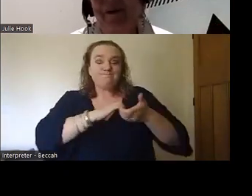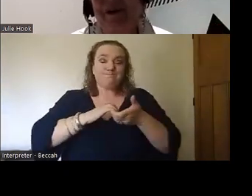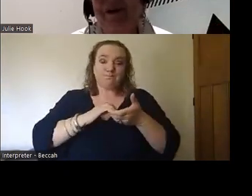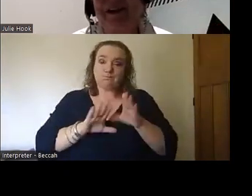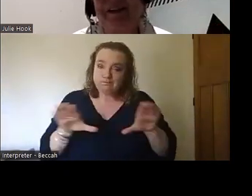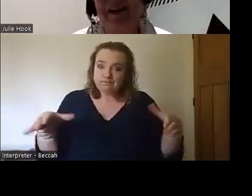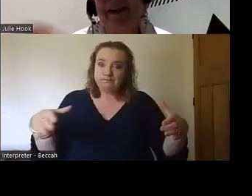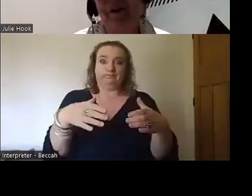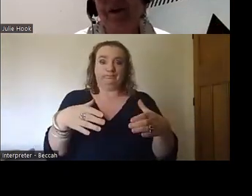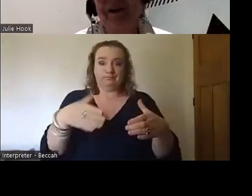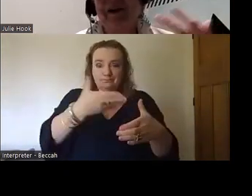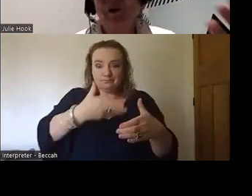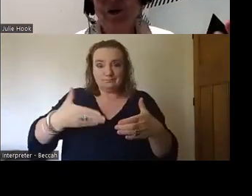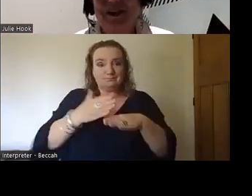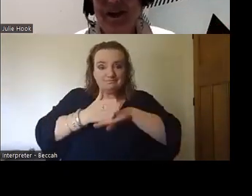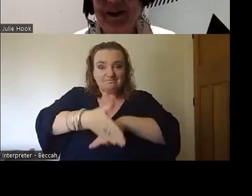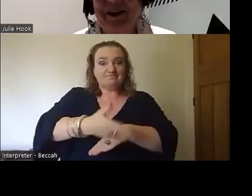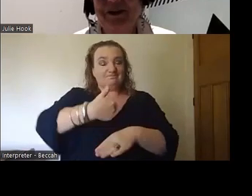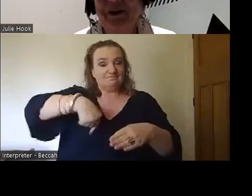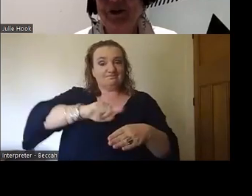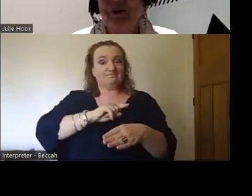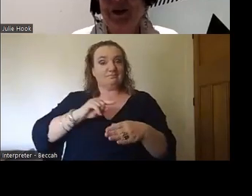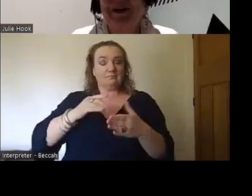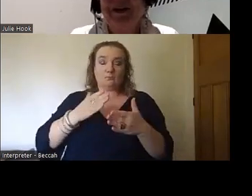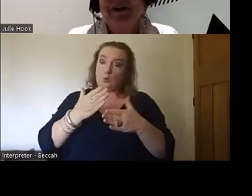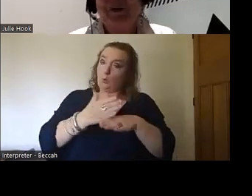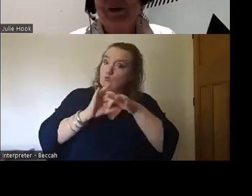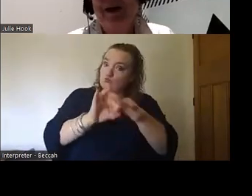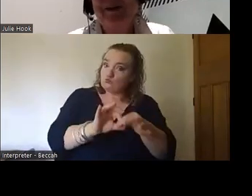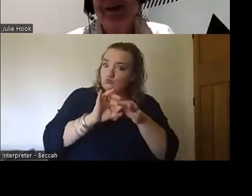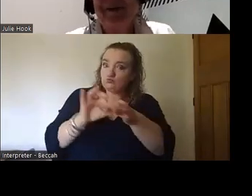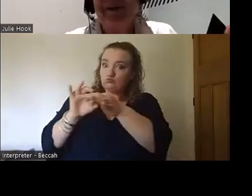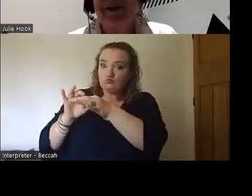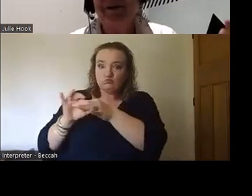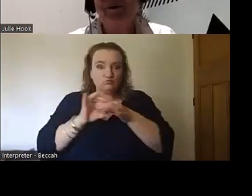that we need and how we work together to ensure we're talking about the same thing.